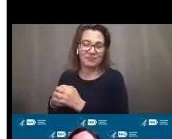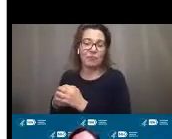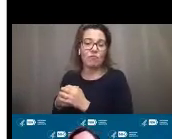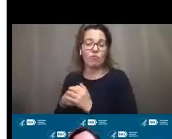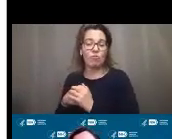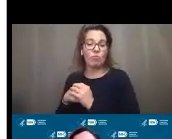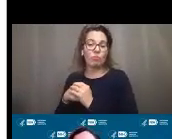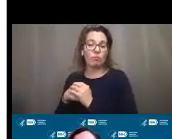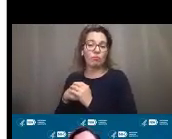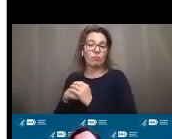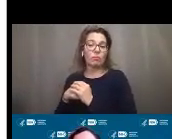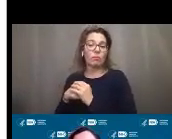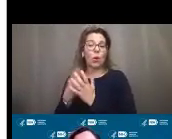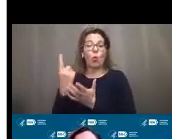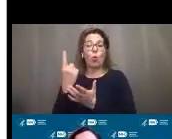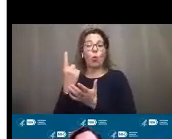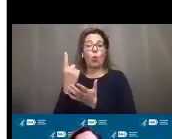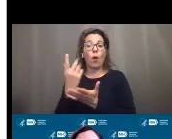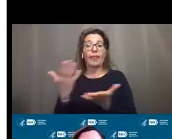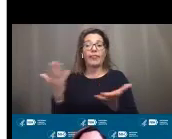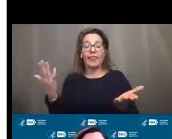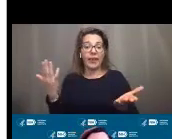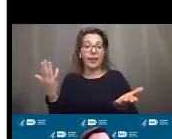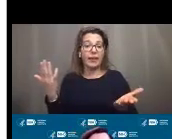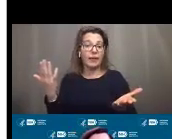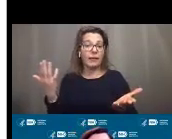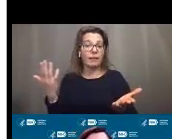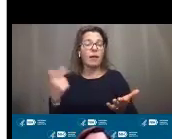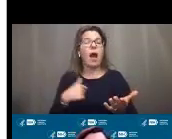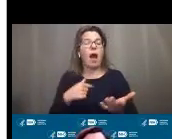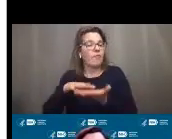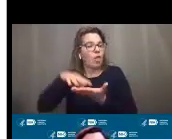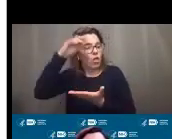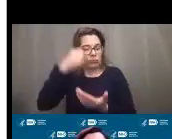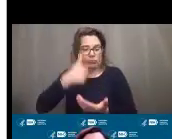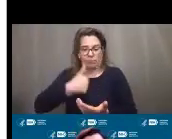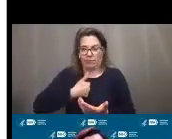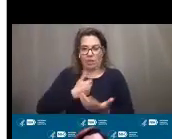that were around developing microfluidics devices,